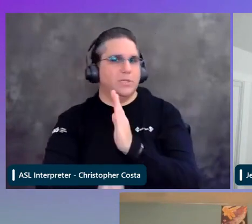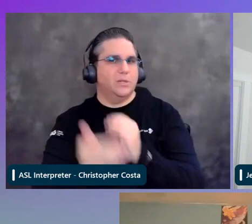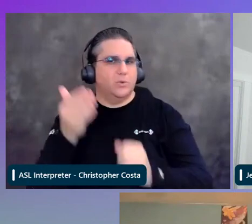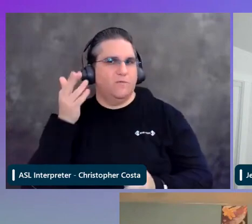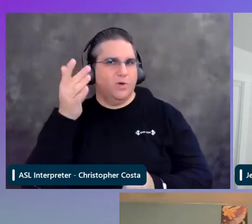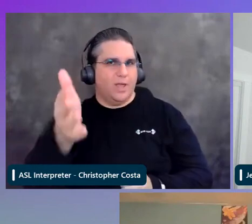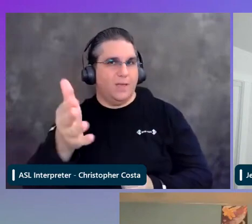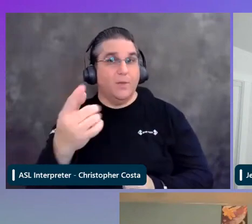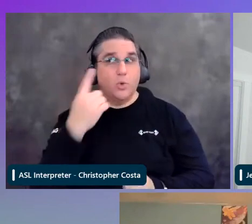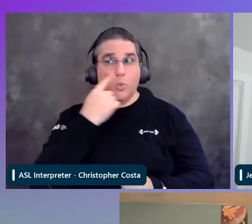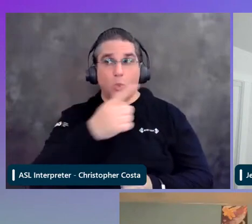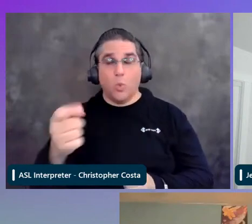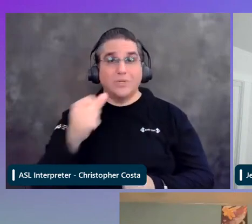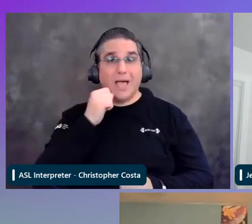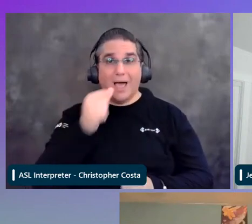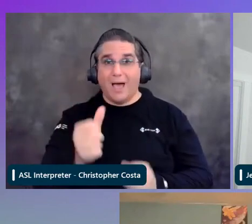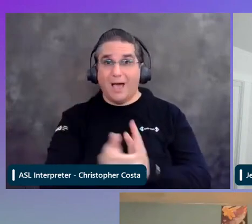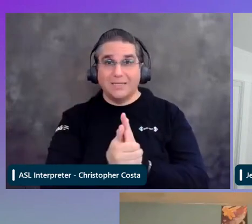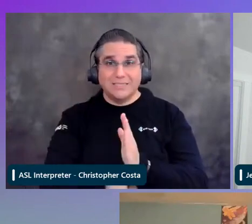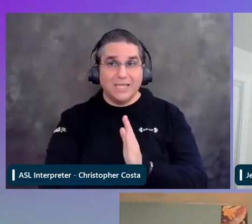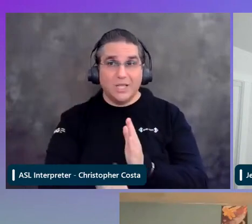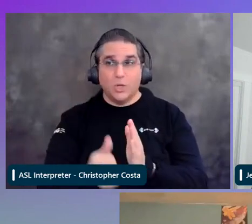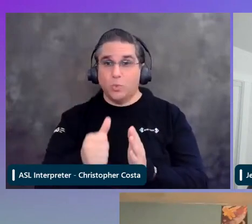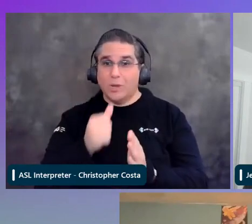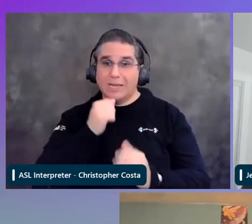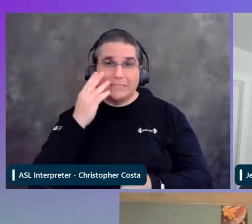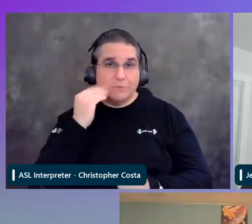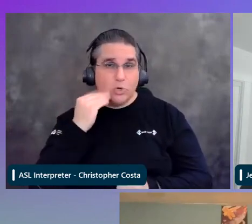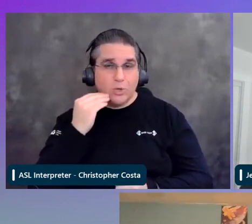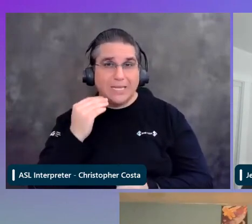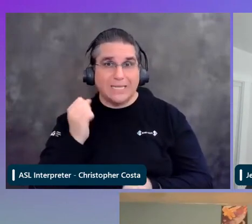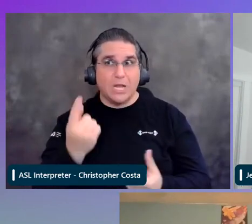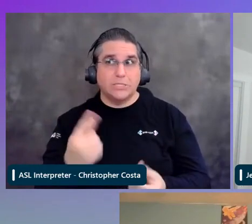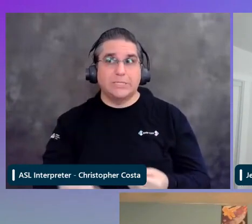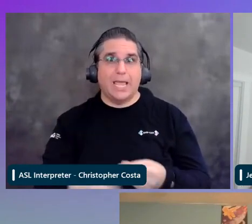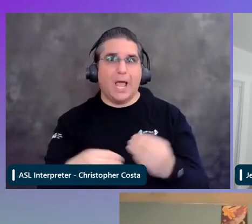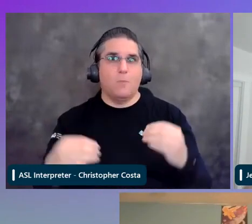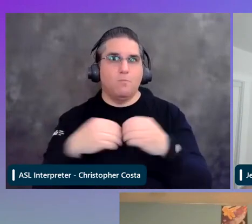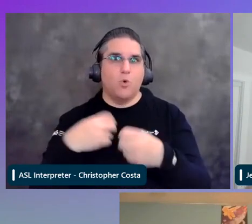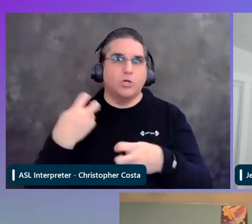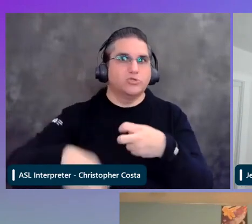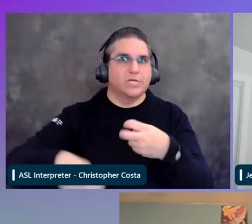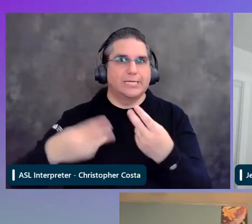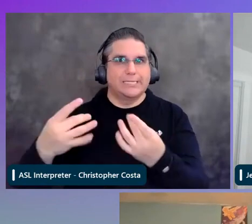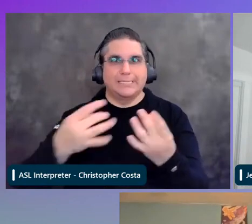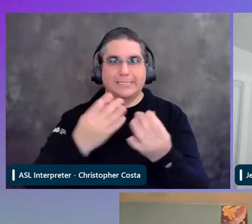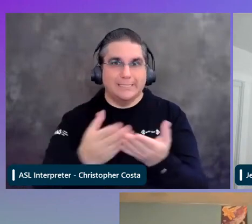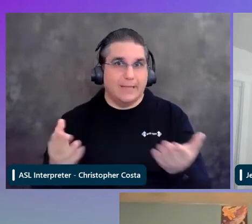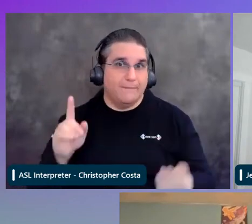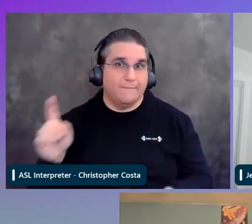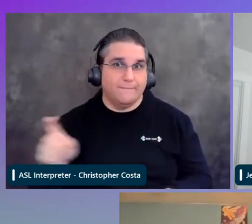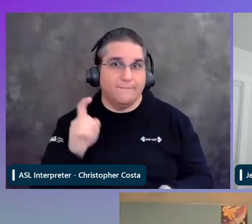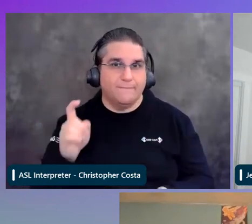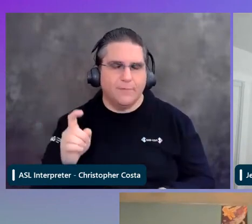inexperienced devs to do trickier stuff? Will it stop devs from needing to learn stuff